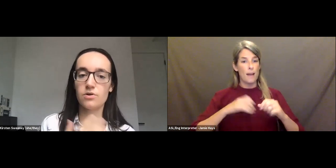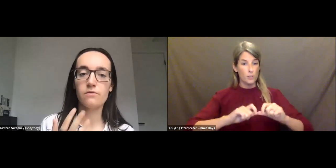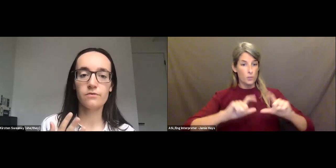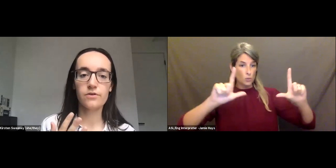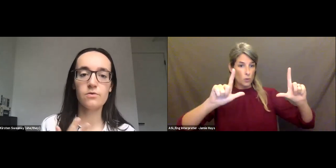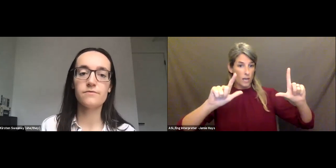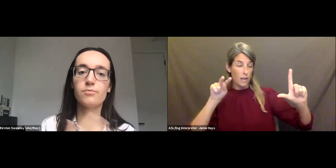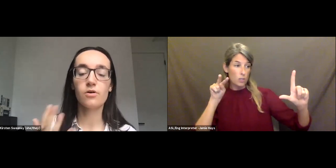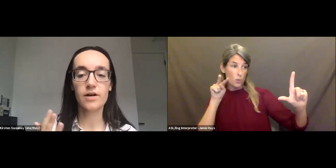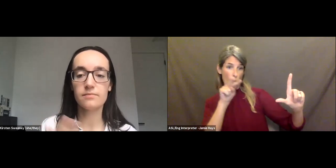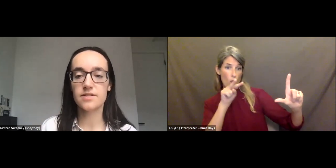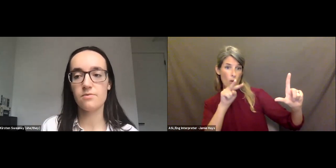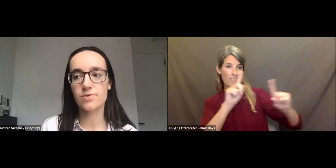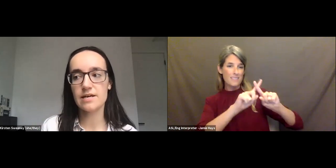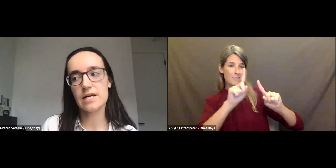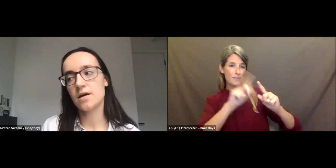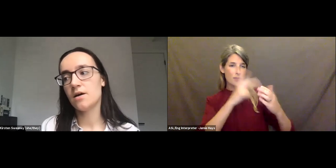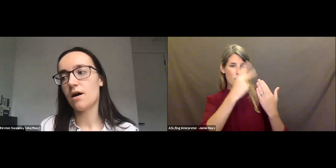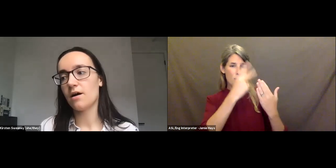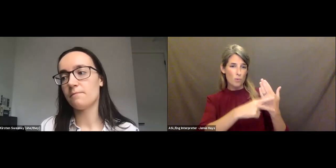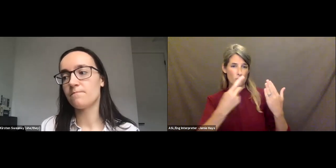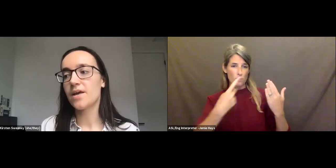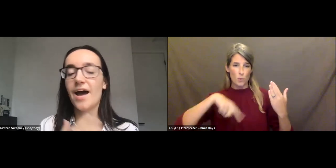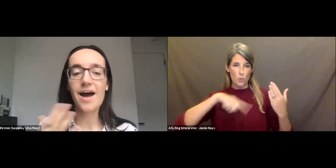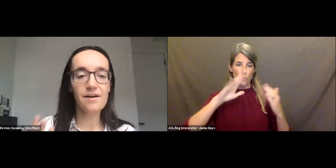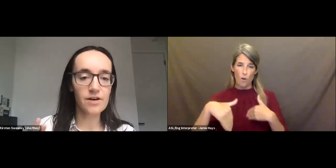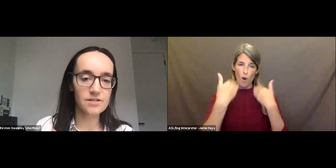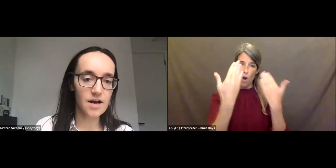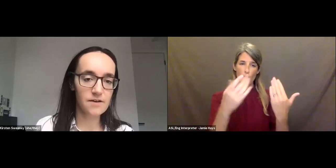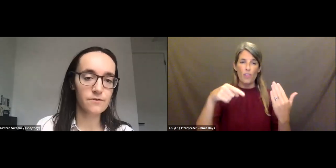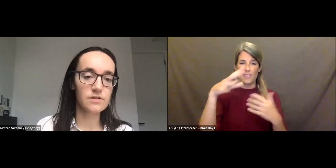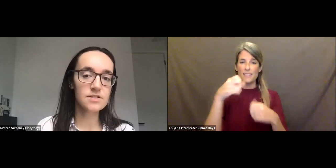an overview of the programs that we have on the docket for this